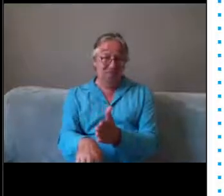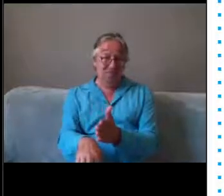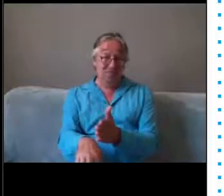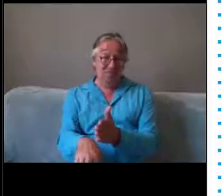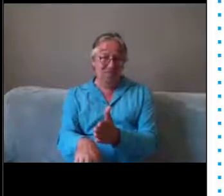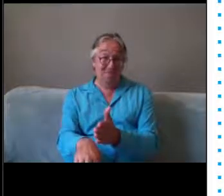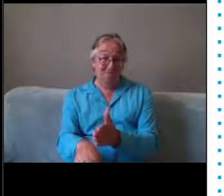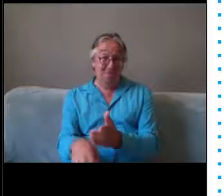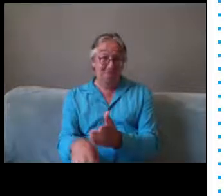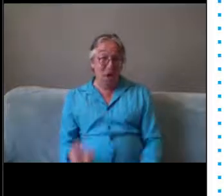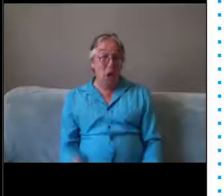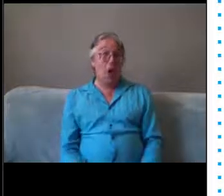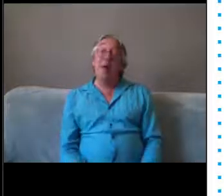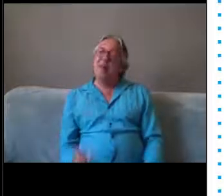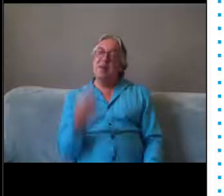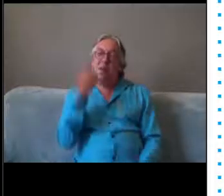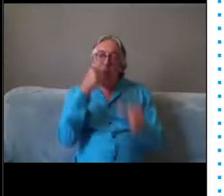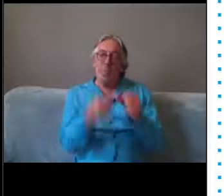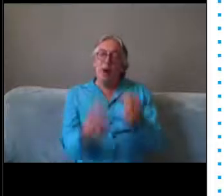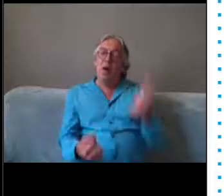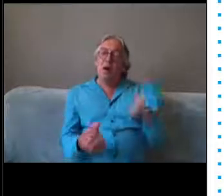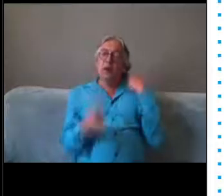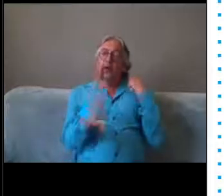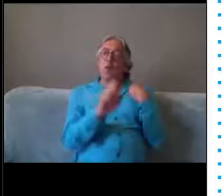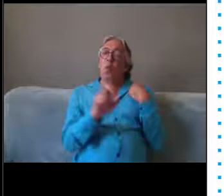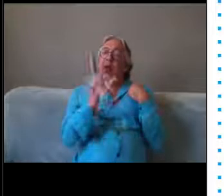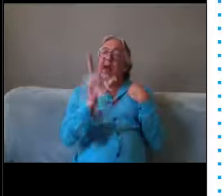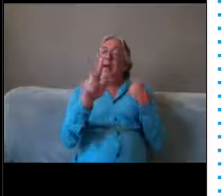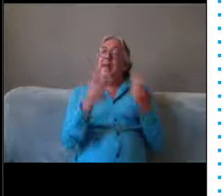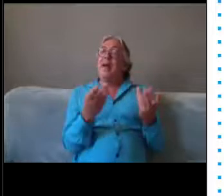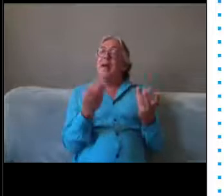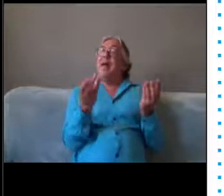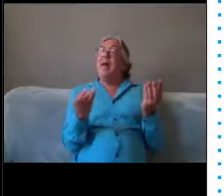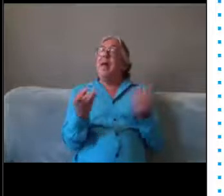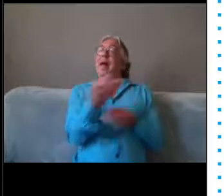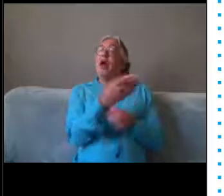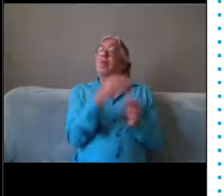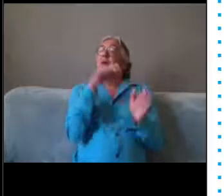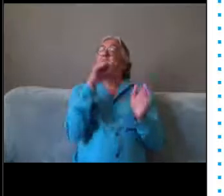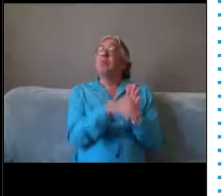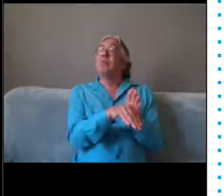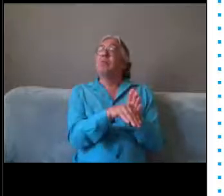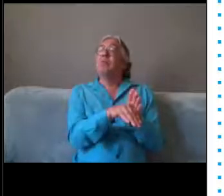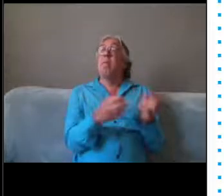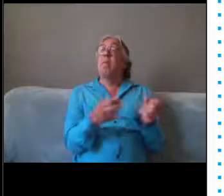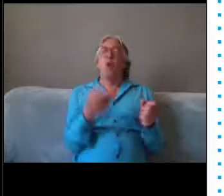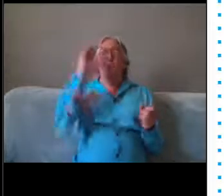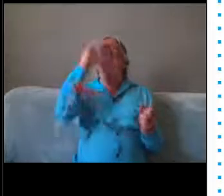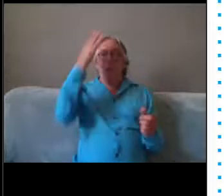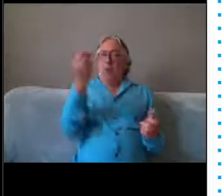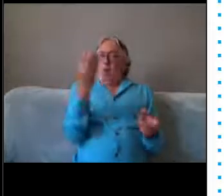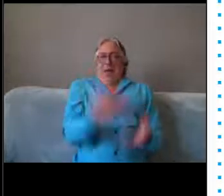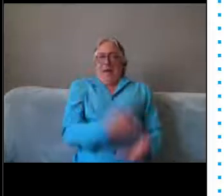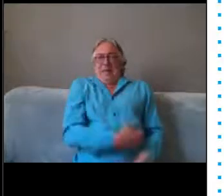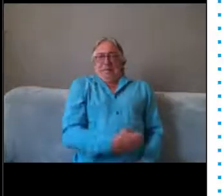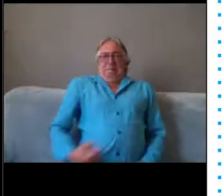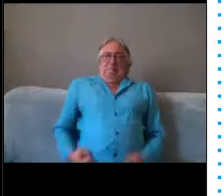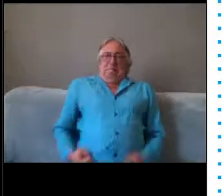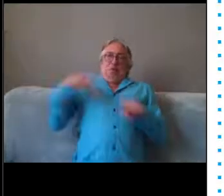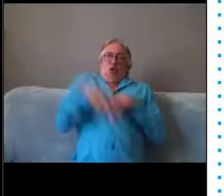including the participation of people with disabilities and special needs